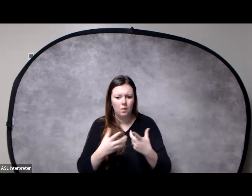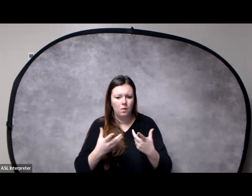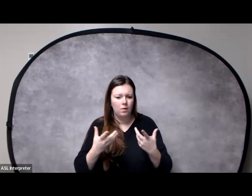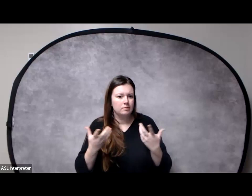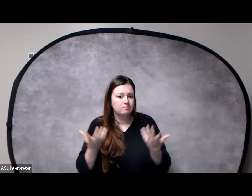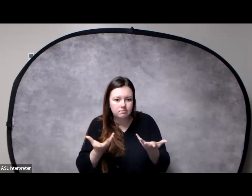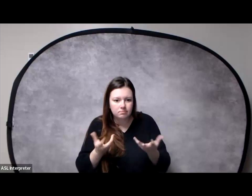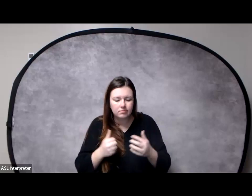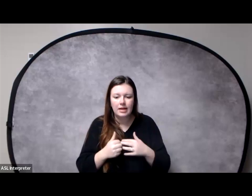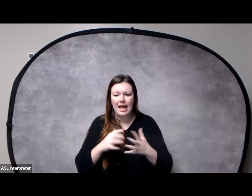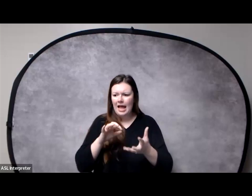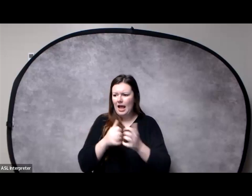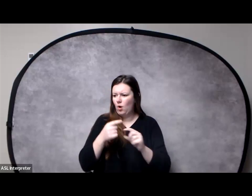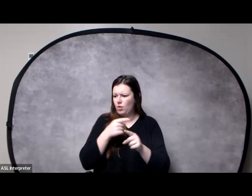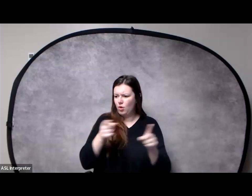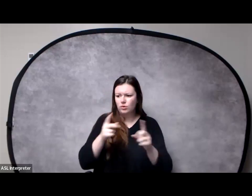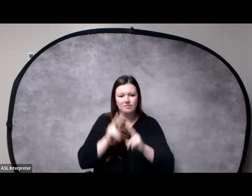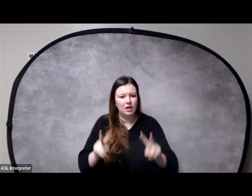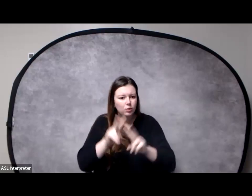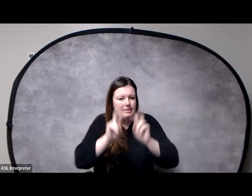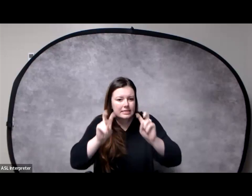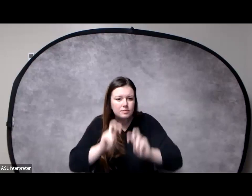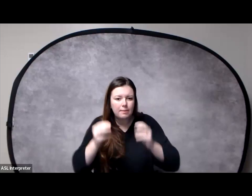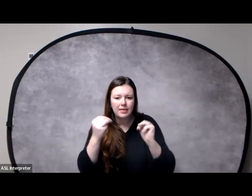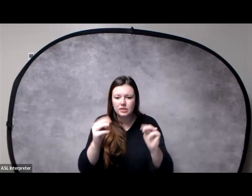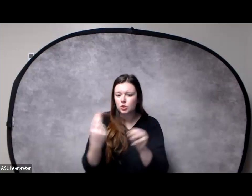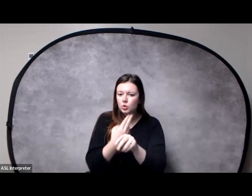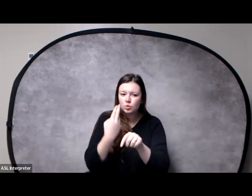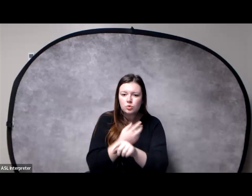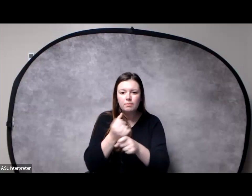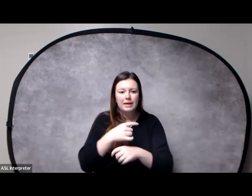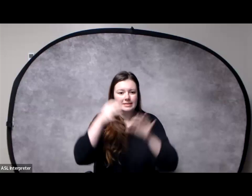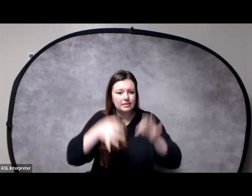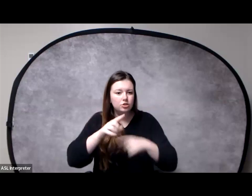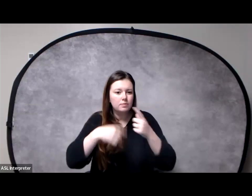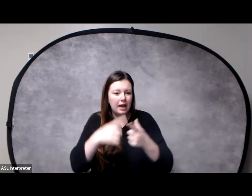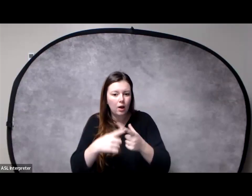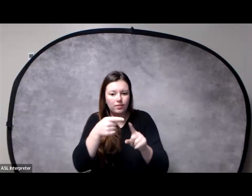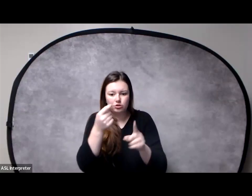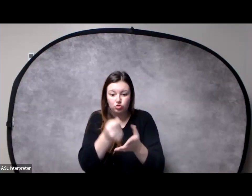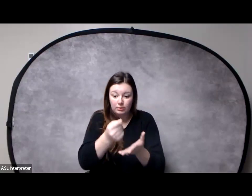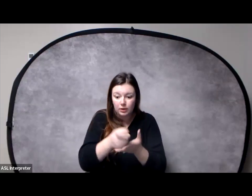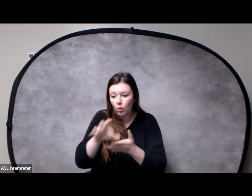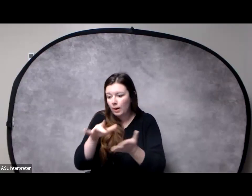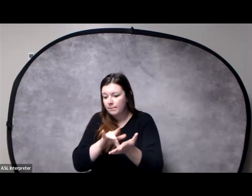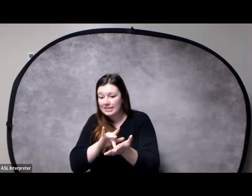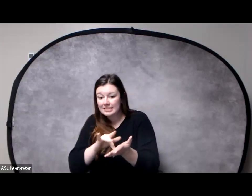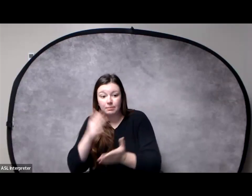How are these value assessment methods used to make a decision about whether treatment or a medicine may be provided and under what circumstances?